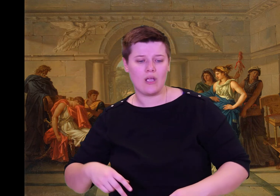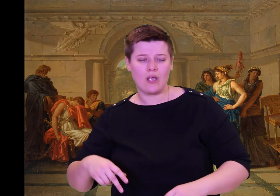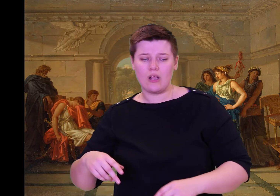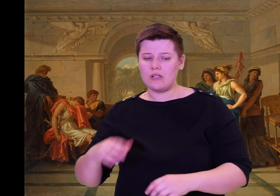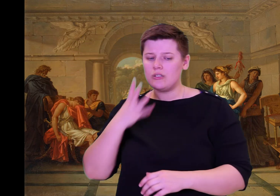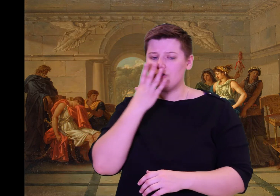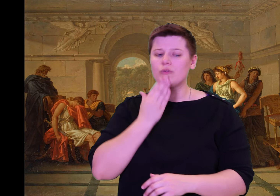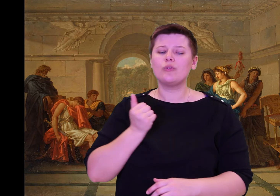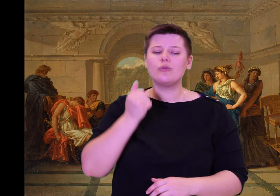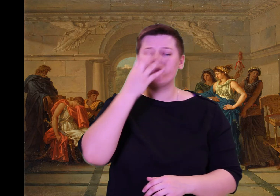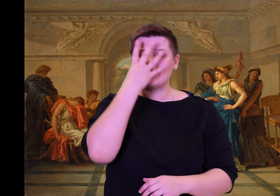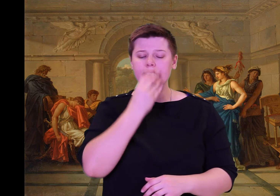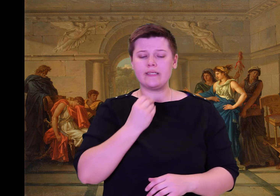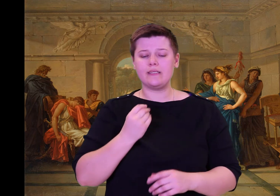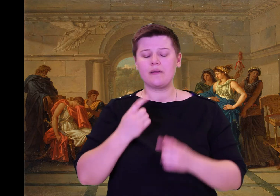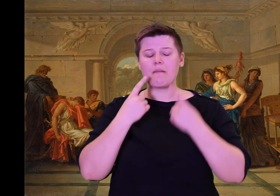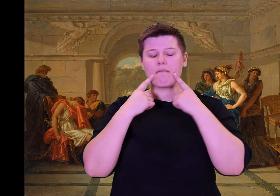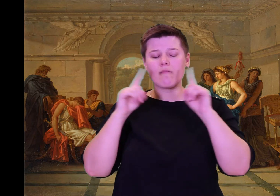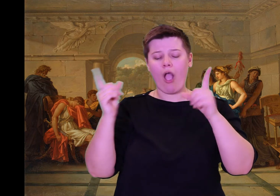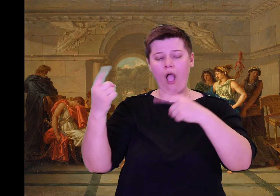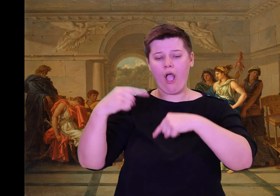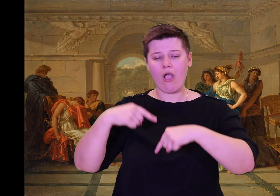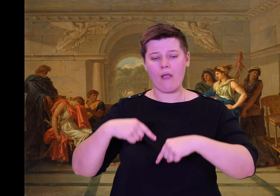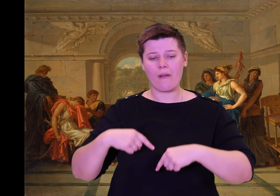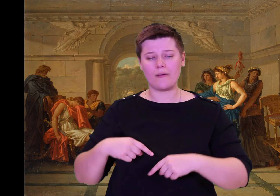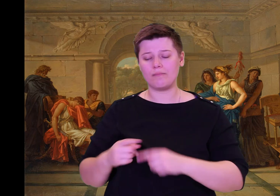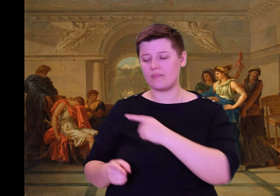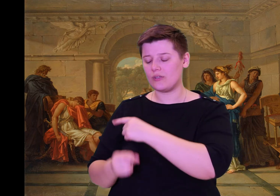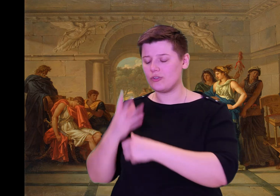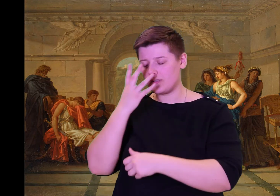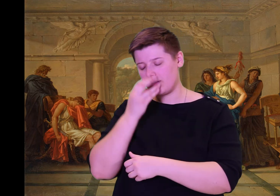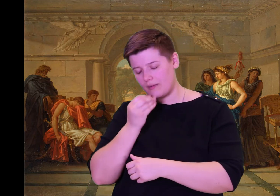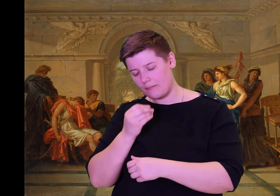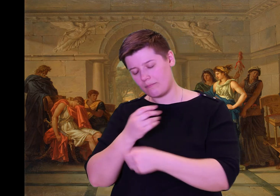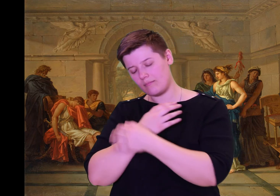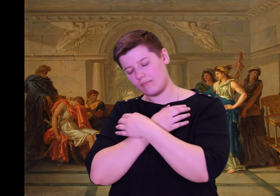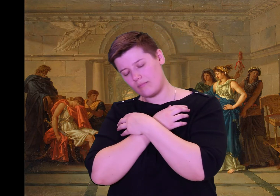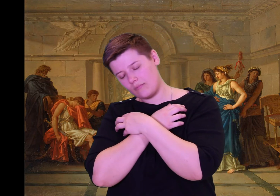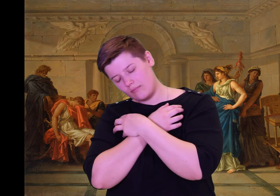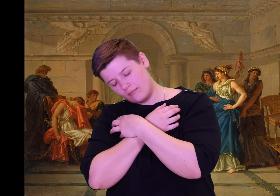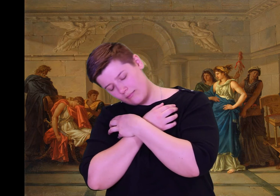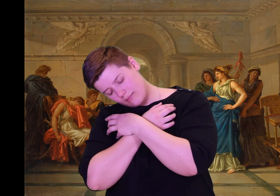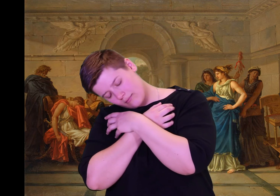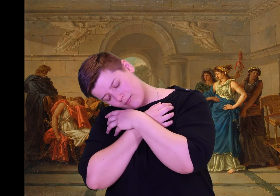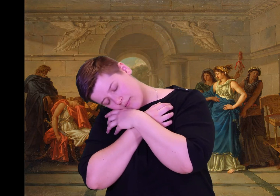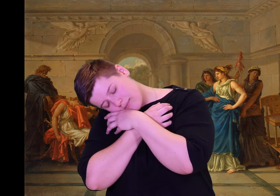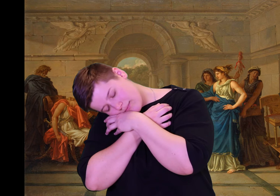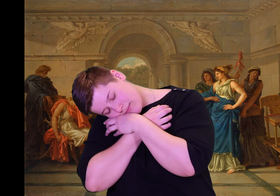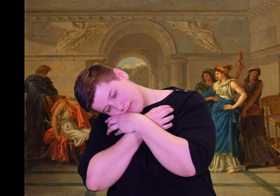sent it into her dream to tell her that her son would be fine. The misty